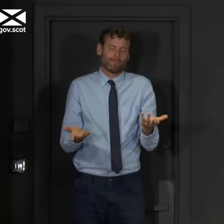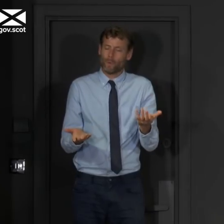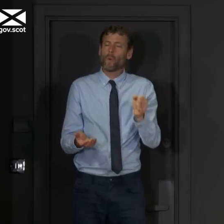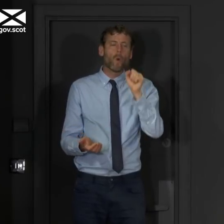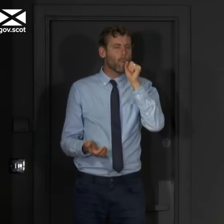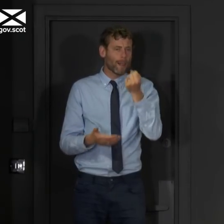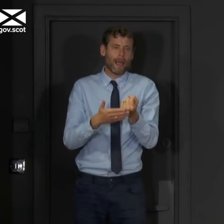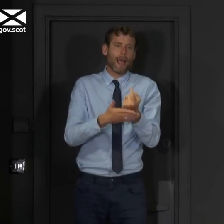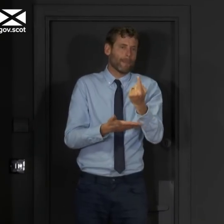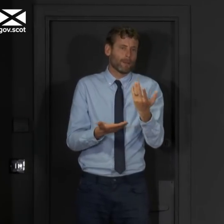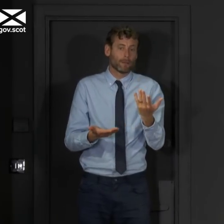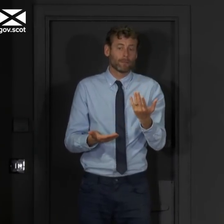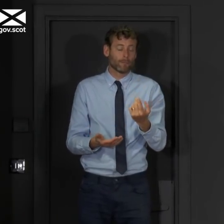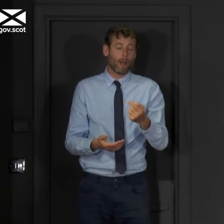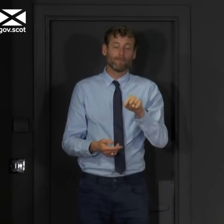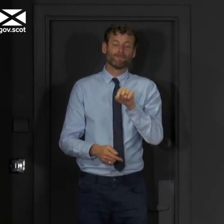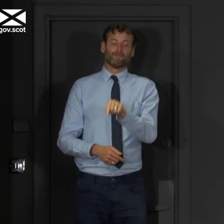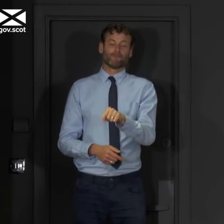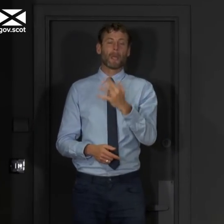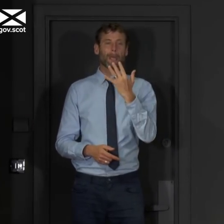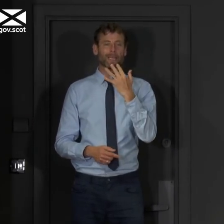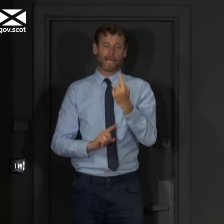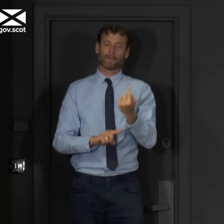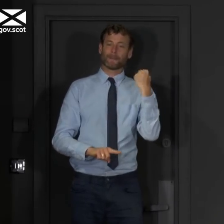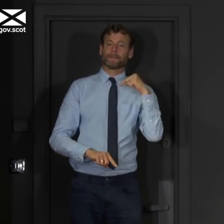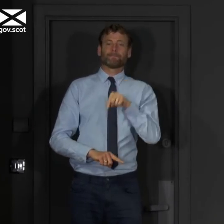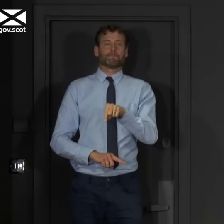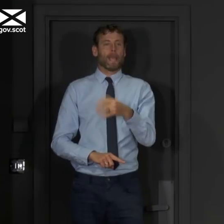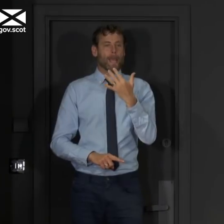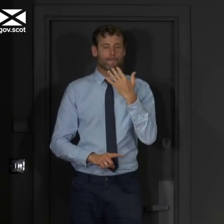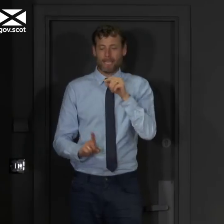there will have been mistakes made, straightforward mistakes, and it is it important to be candid